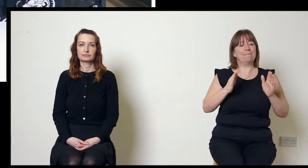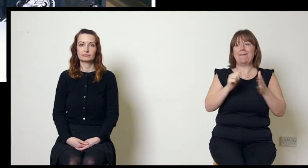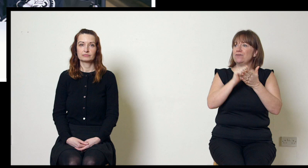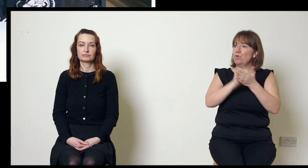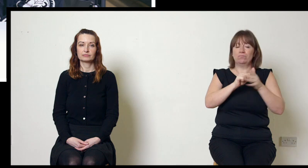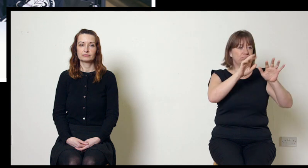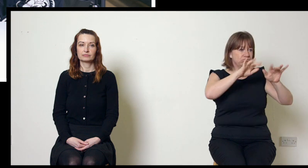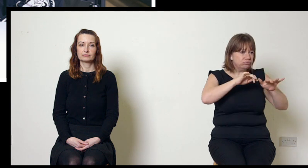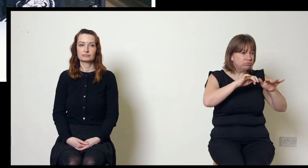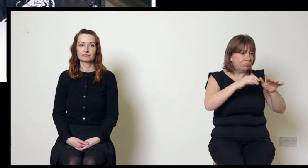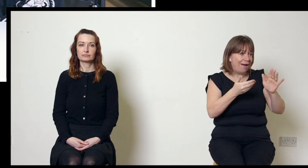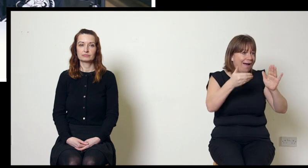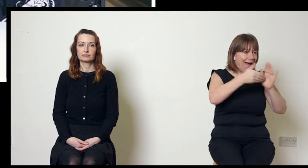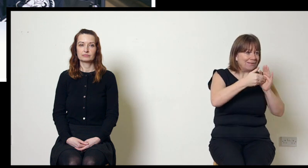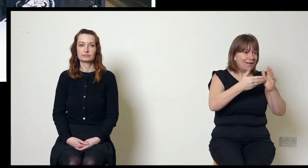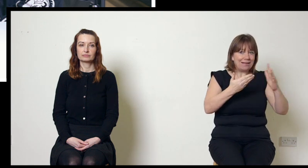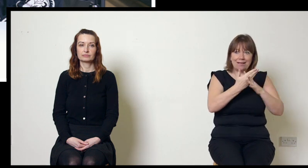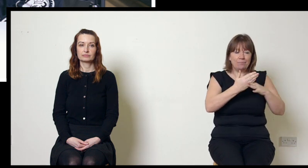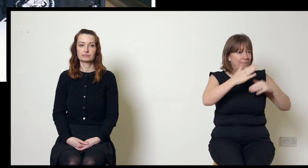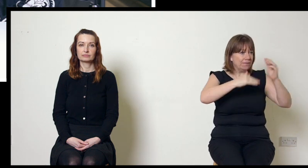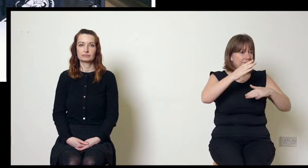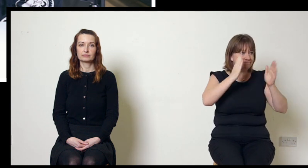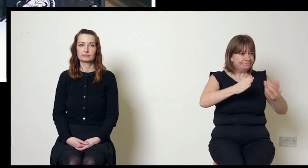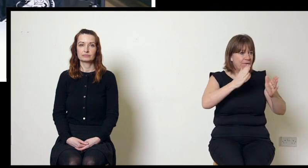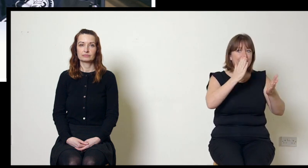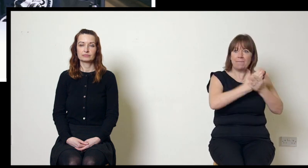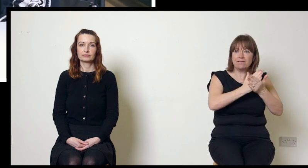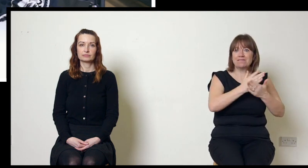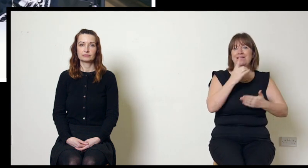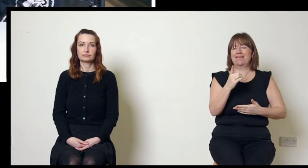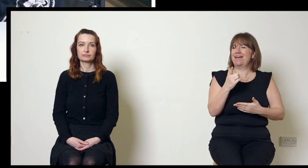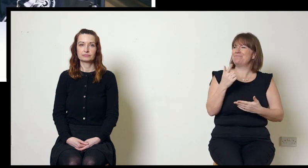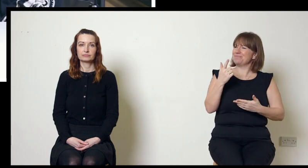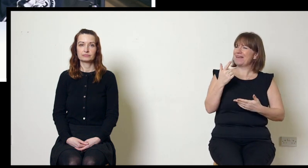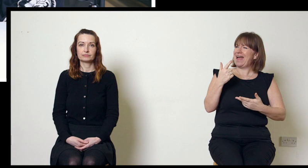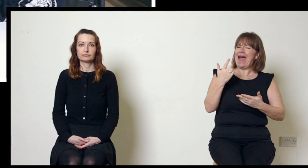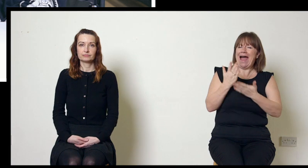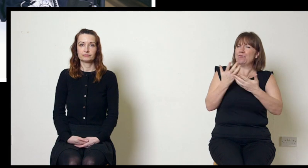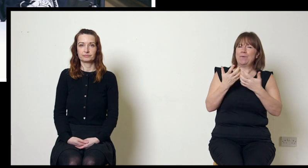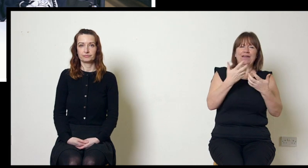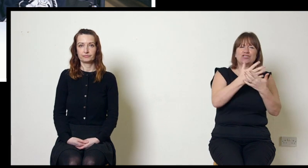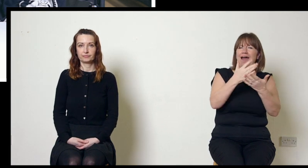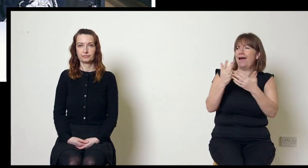some of the access that we're learning as a team and we put in place is how do we then share that with other groups. So, and expect it as well.